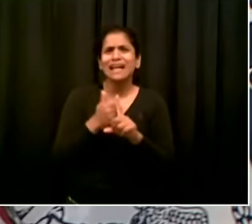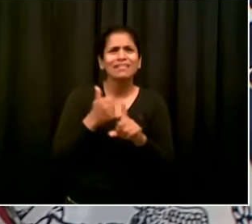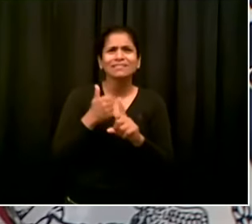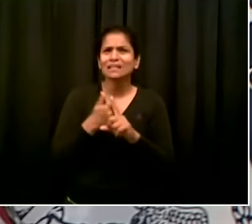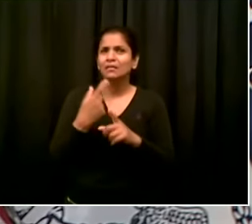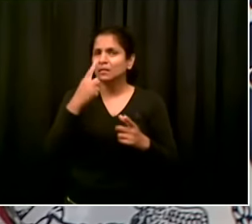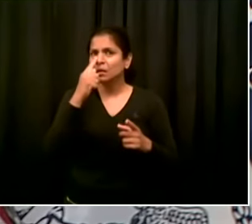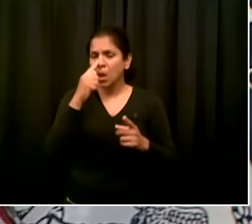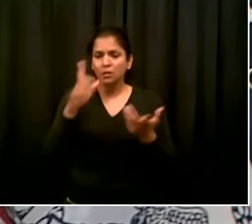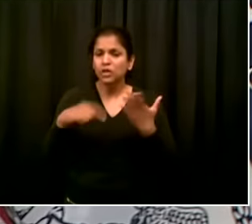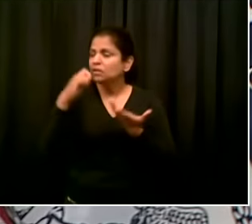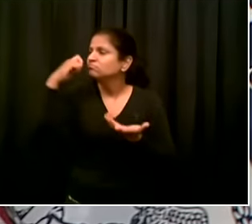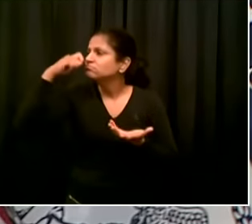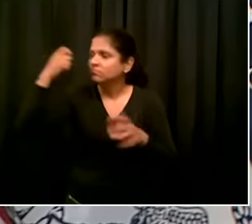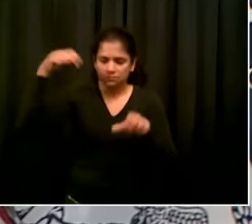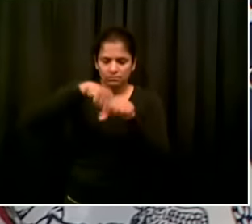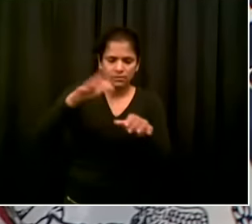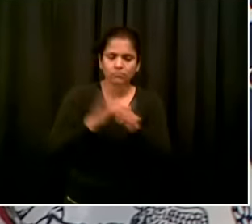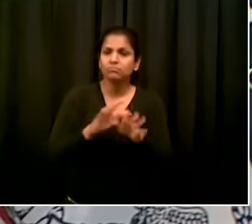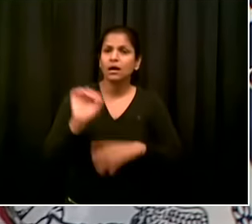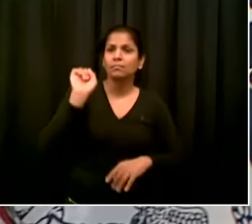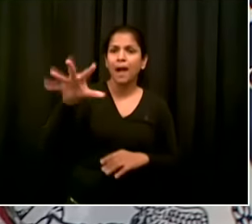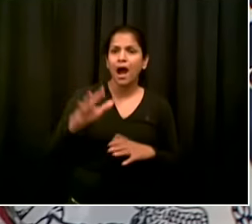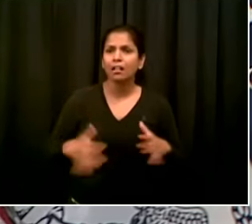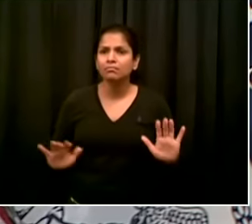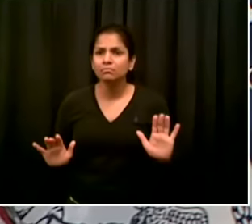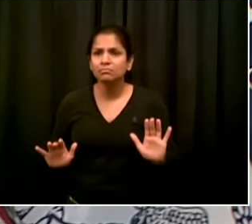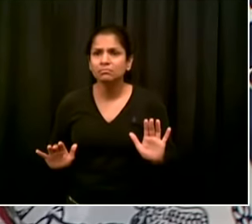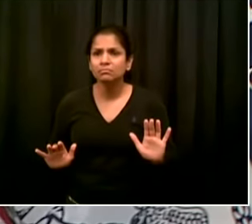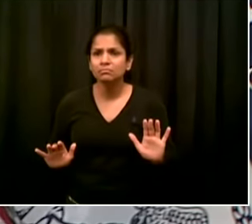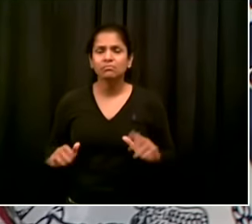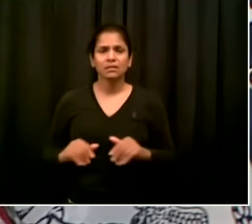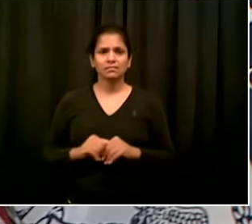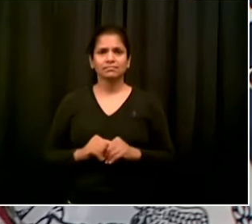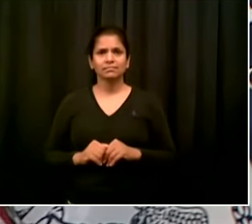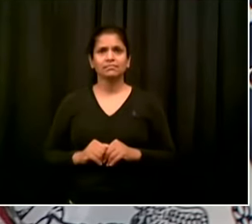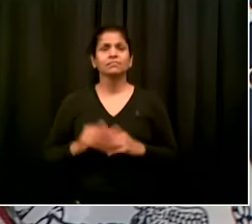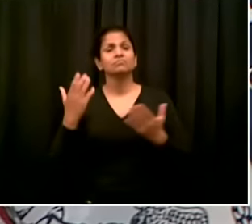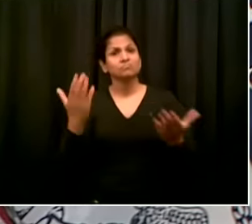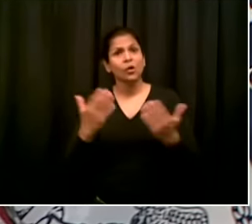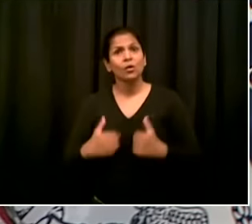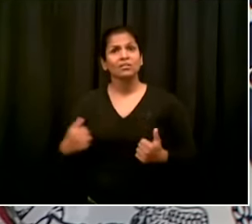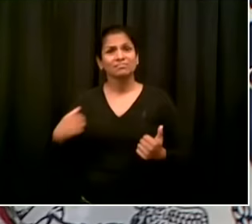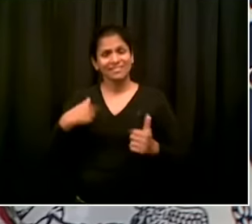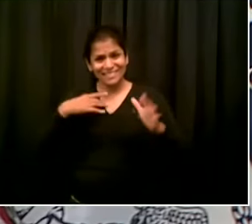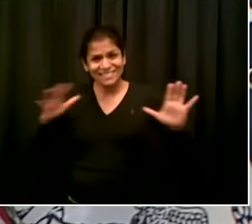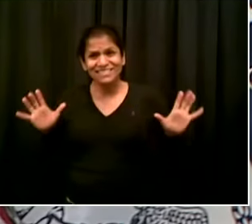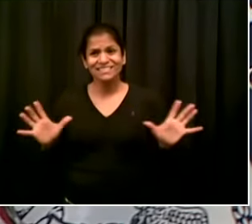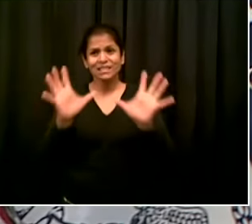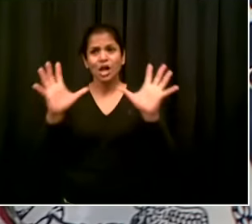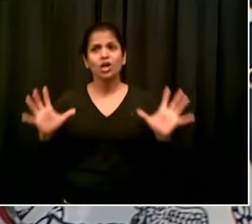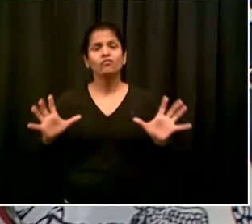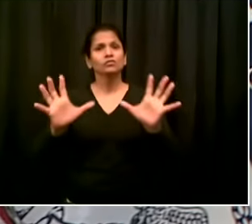AS POSSIBLE. THEY WILL BE SENT HOME NEXT WEEK. A FREQUENTLY ASKEDUE QSTNSIO CHART ALONG WITH THE FORM. WE AE RAINSKG